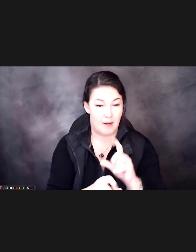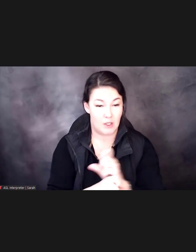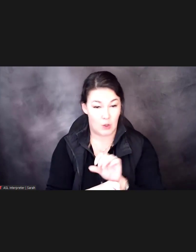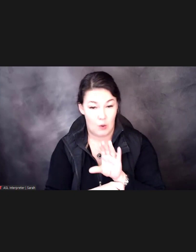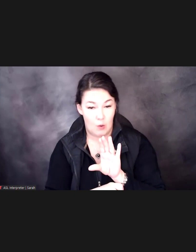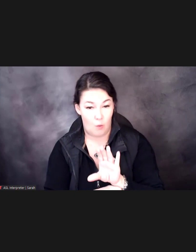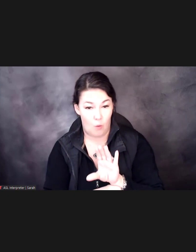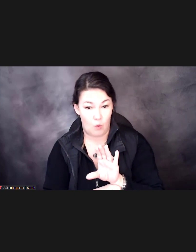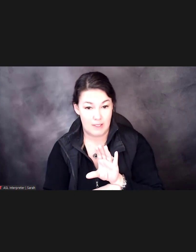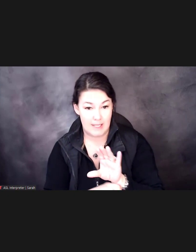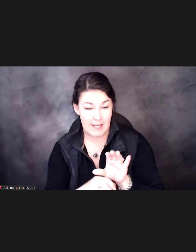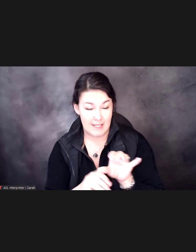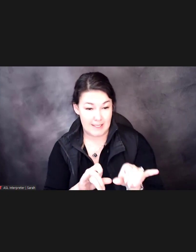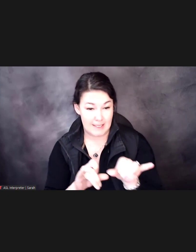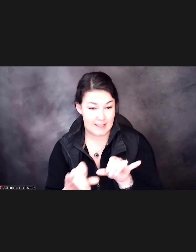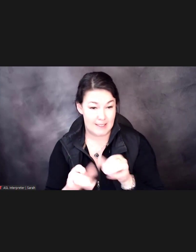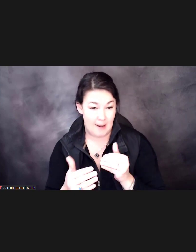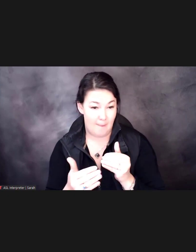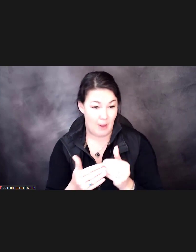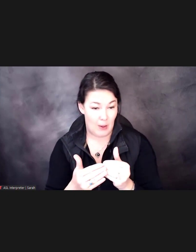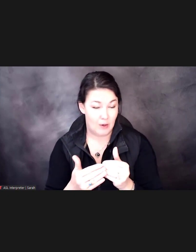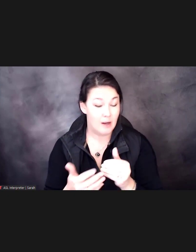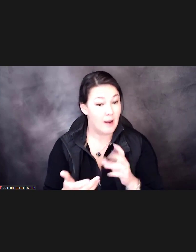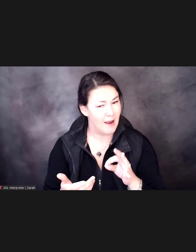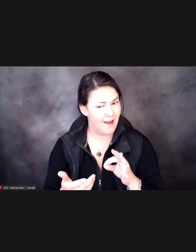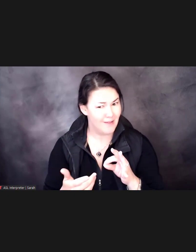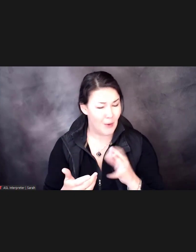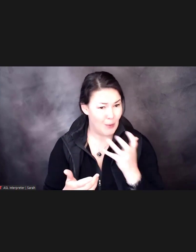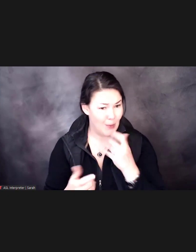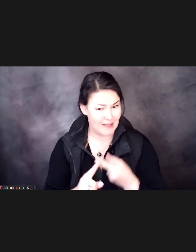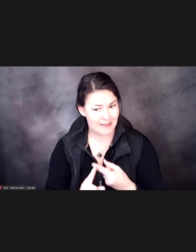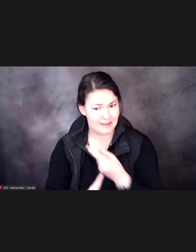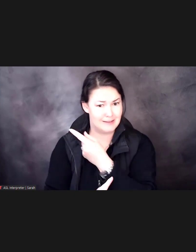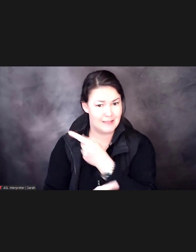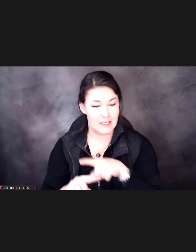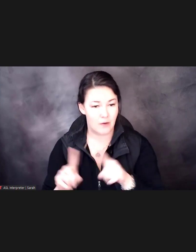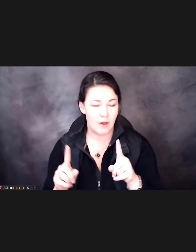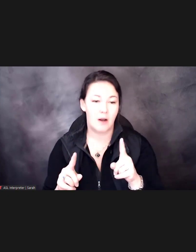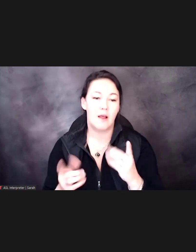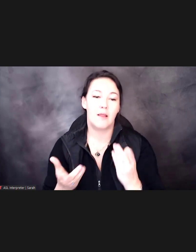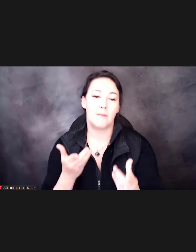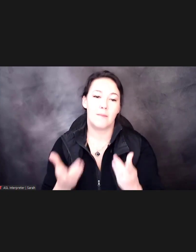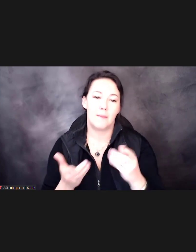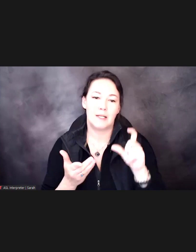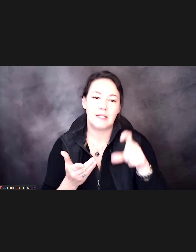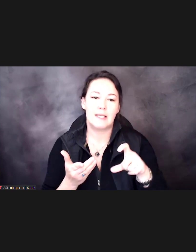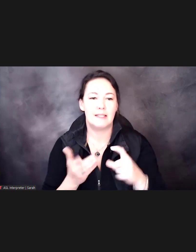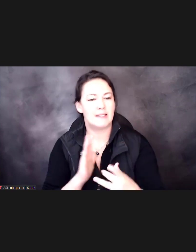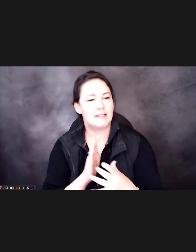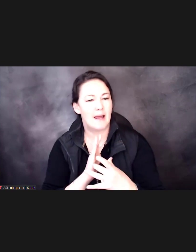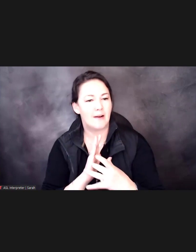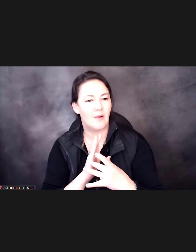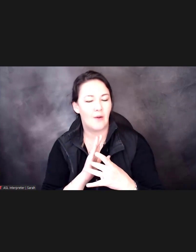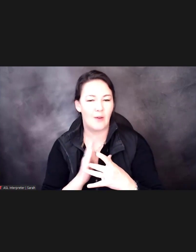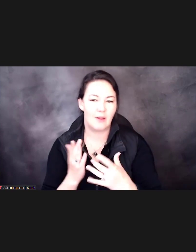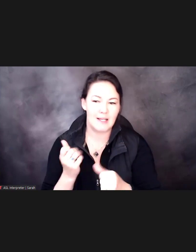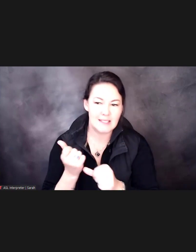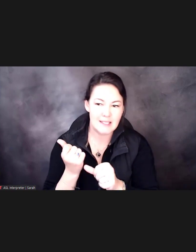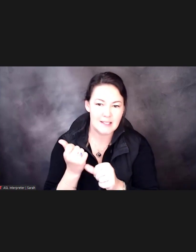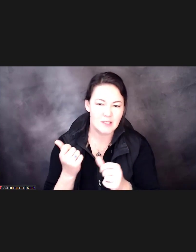that yours are similar and, if they vary considerably from this, you'll, probably, want to get some technical assistance or, maybe,